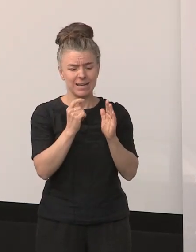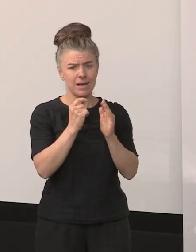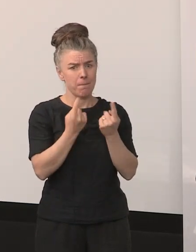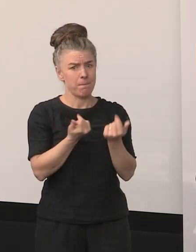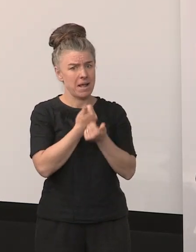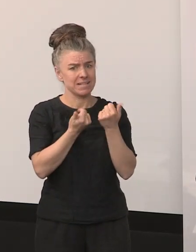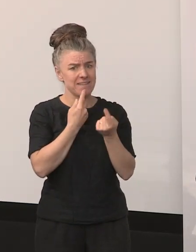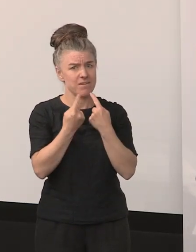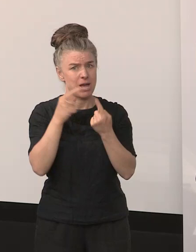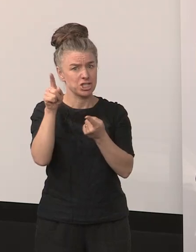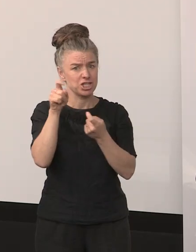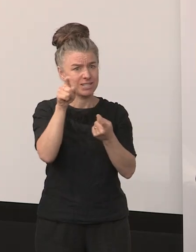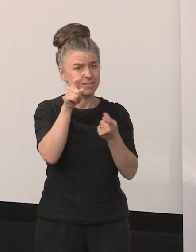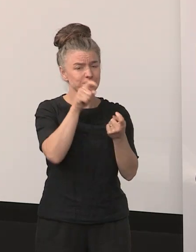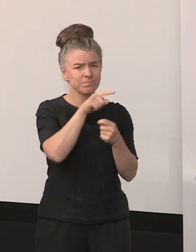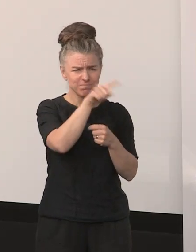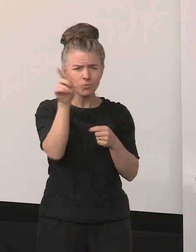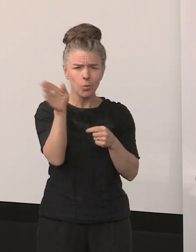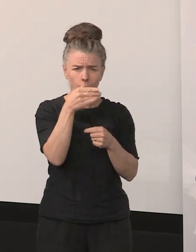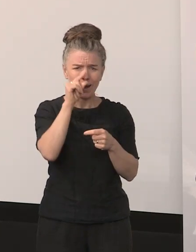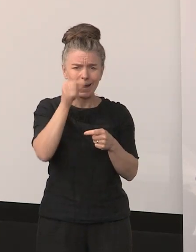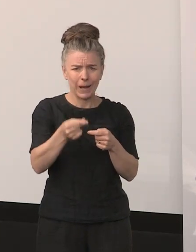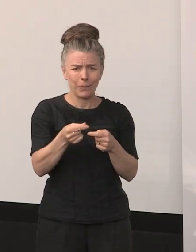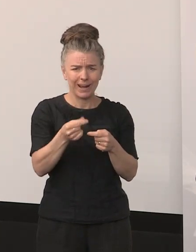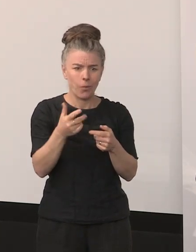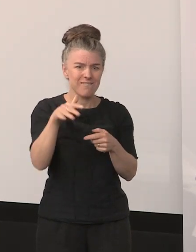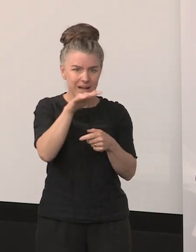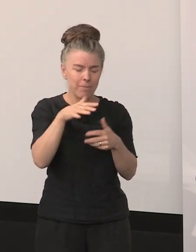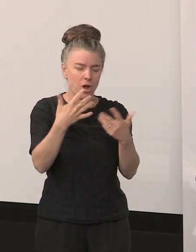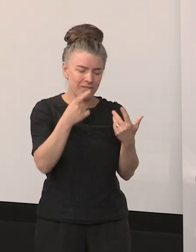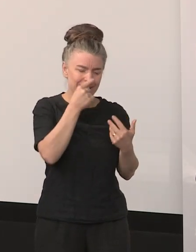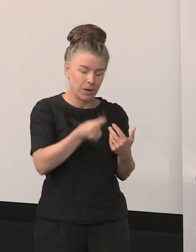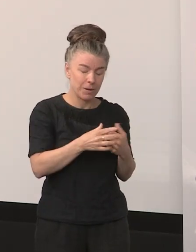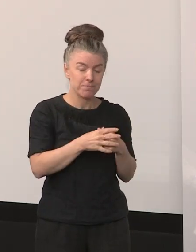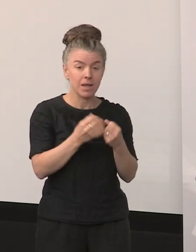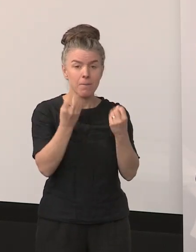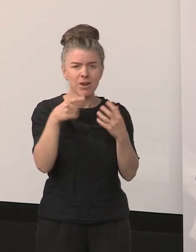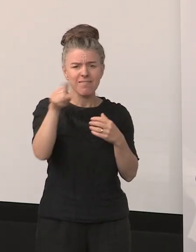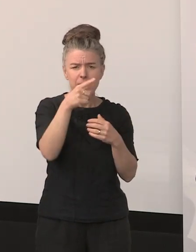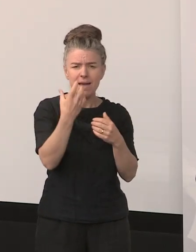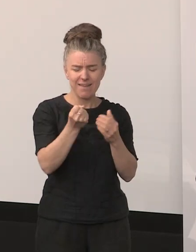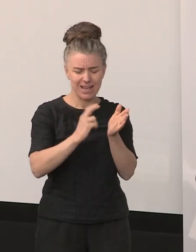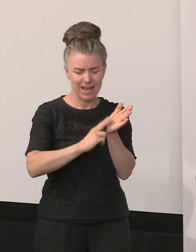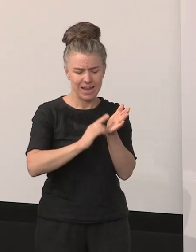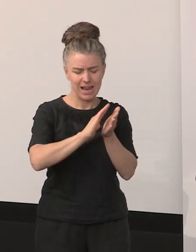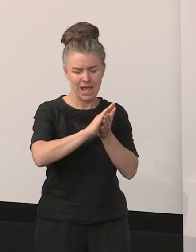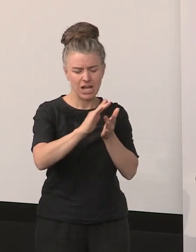there is a lot of detailed information collected on them, including - and they're all